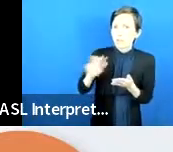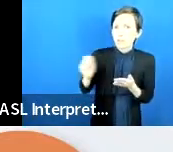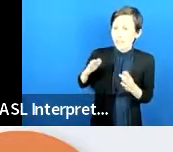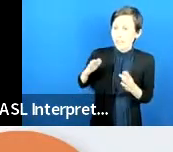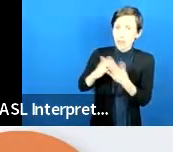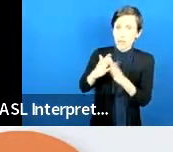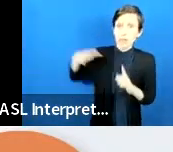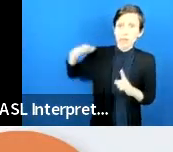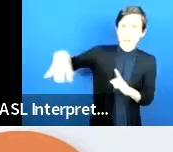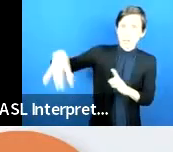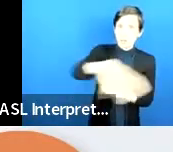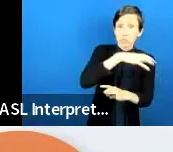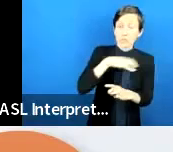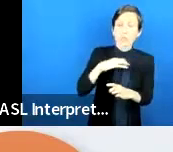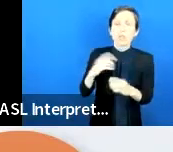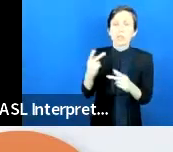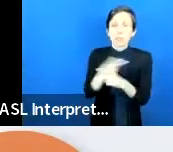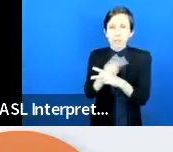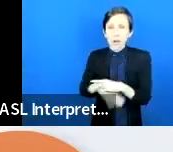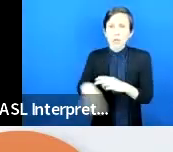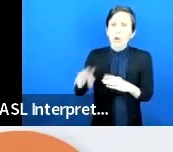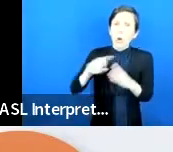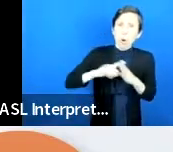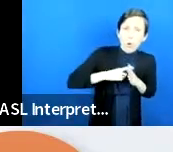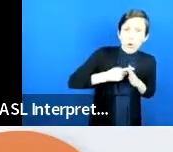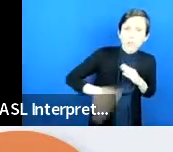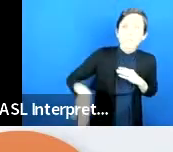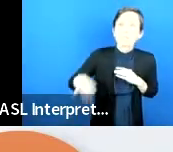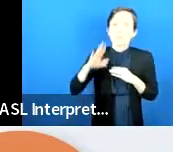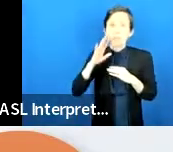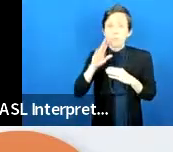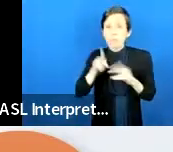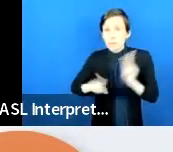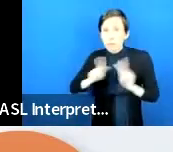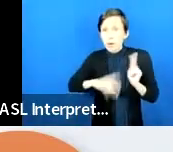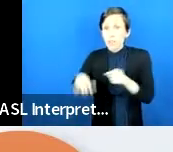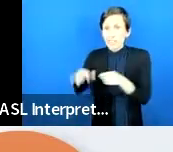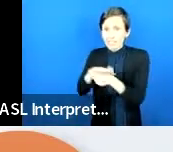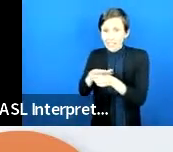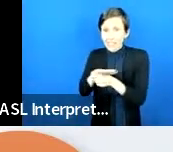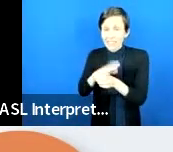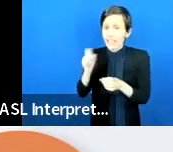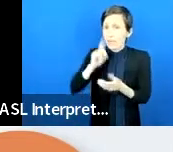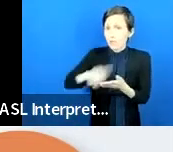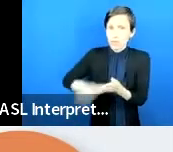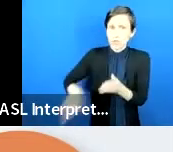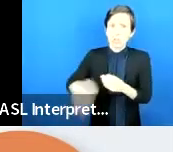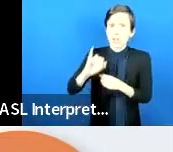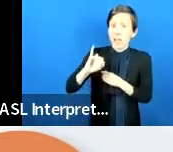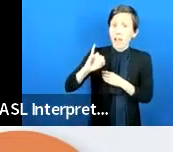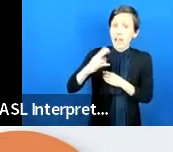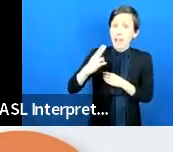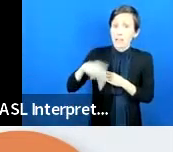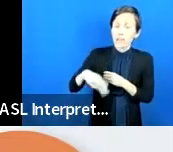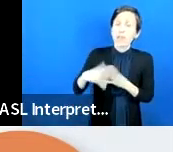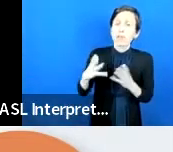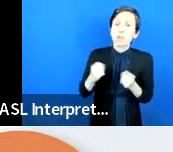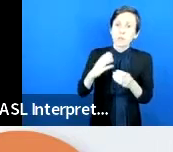and examining origins people, sites, and research. IHP aims to produce scholarship research and courses